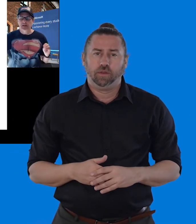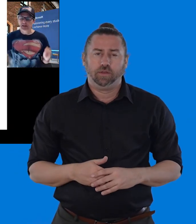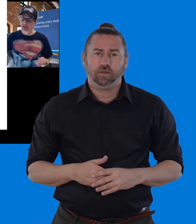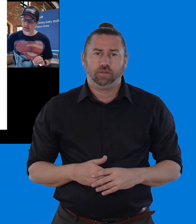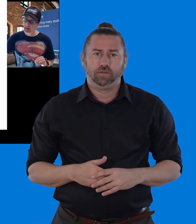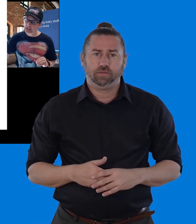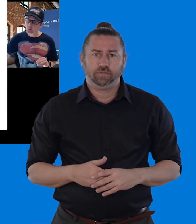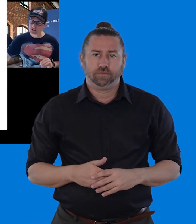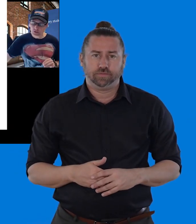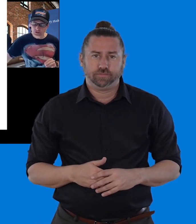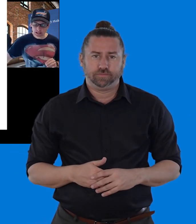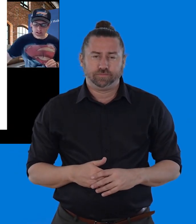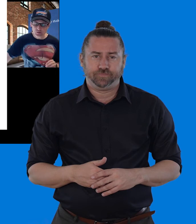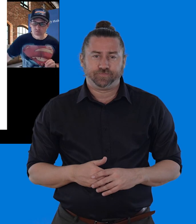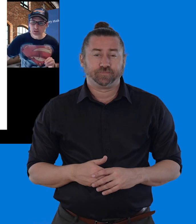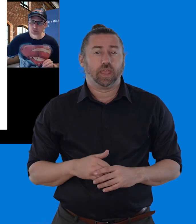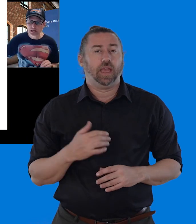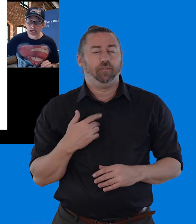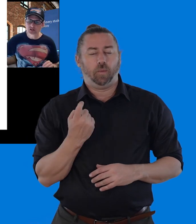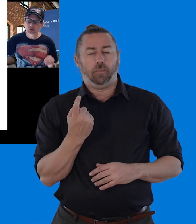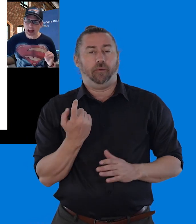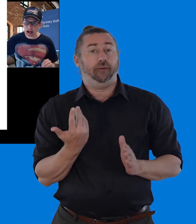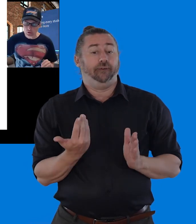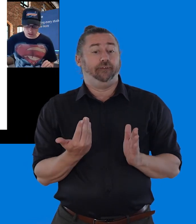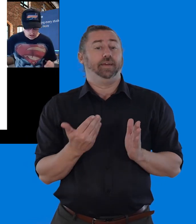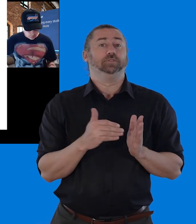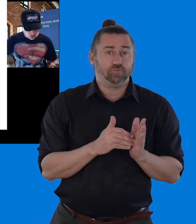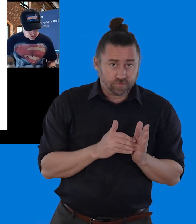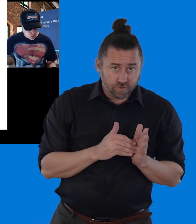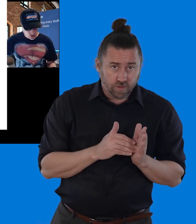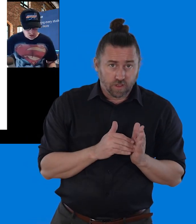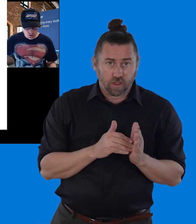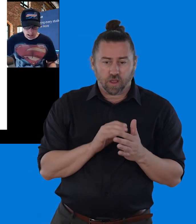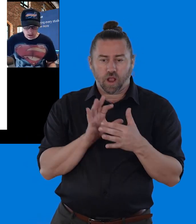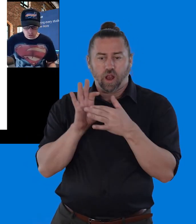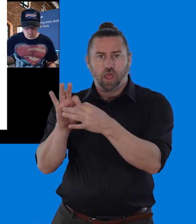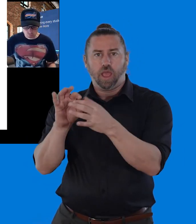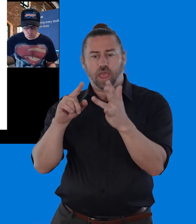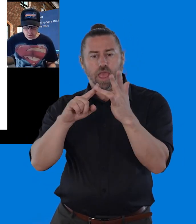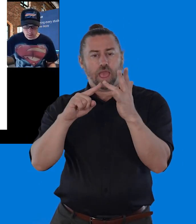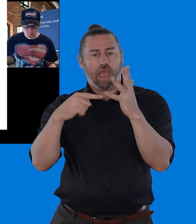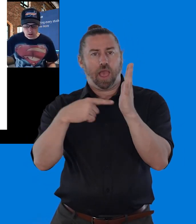Now, the other thing that we've also done is we've built it into Outlook. Now, I'm gonna show it to you an Outlook for the Web,